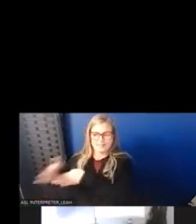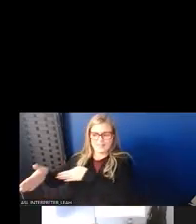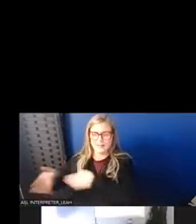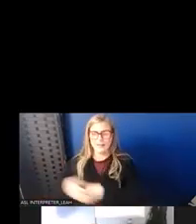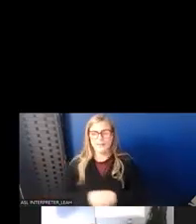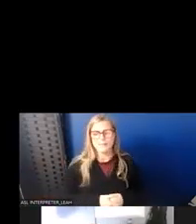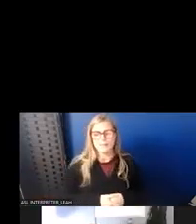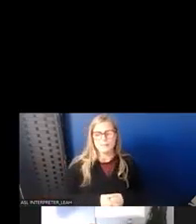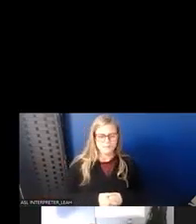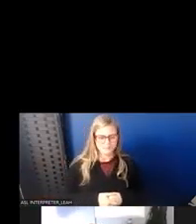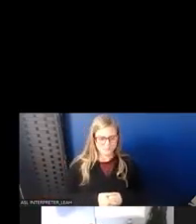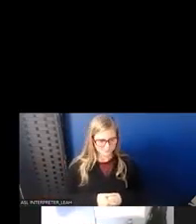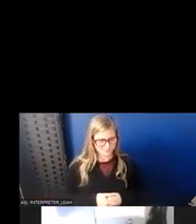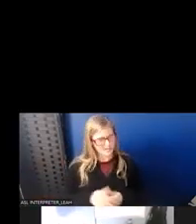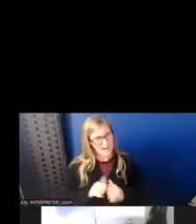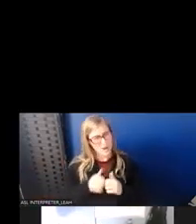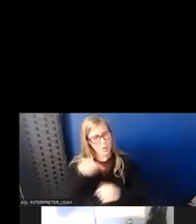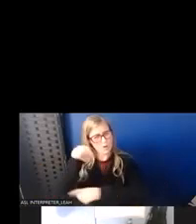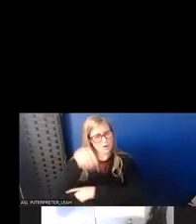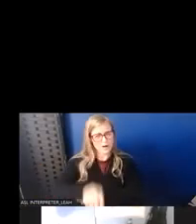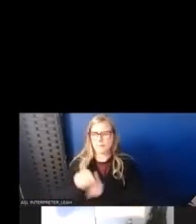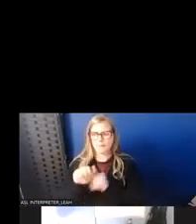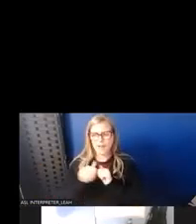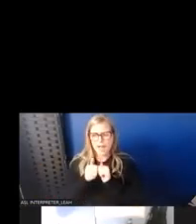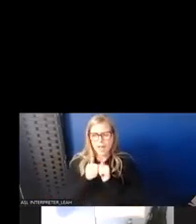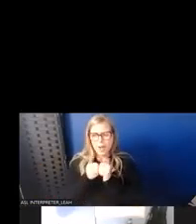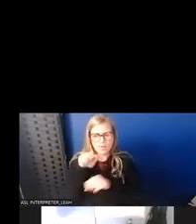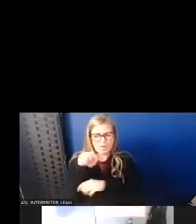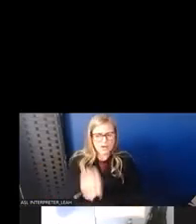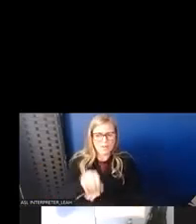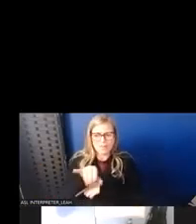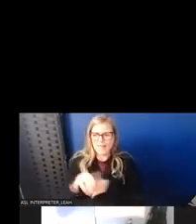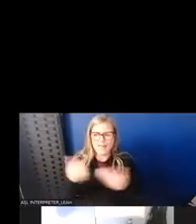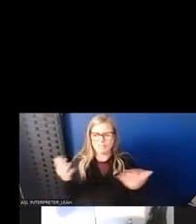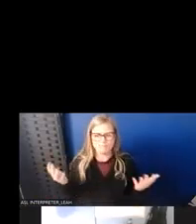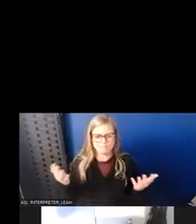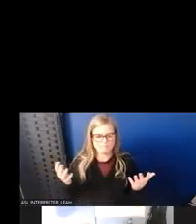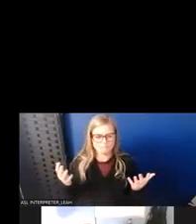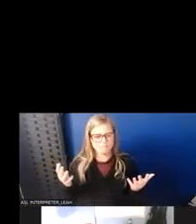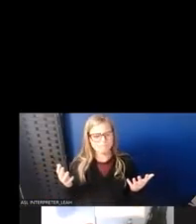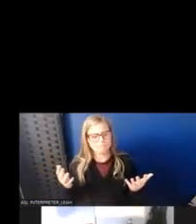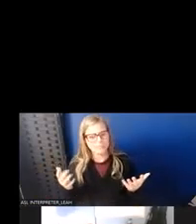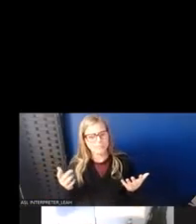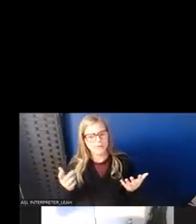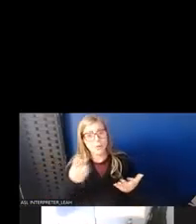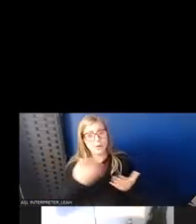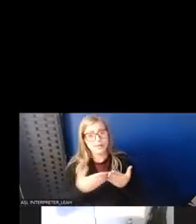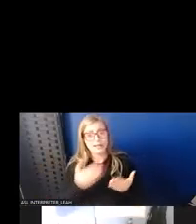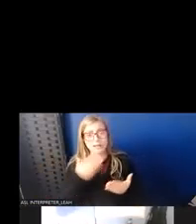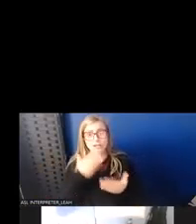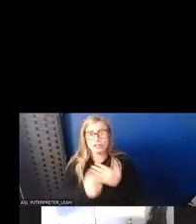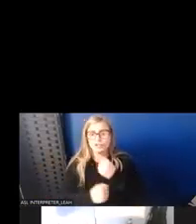getting all these divergent views? Well, one thing is to really have a good structure for brainstorming.